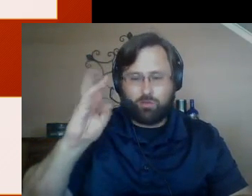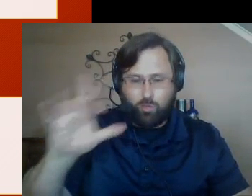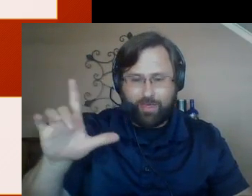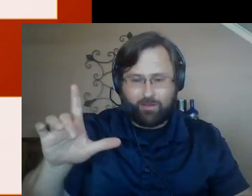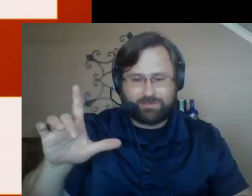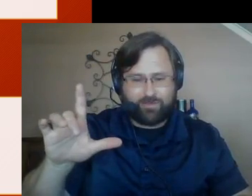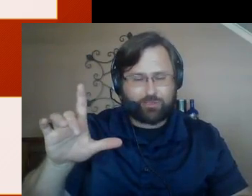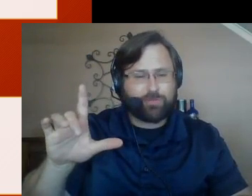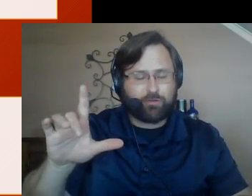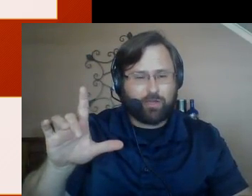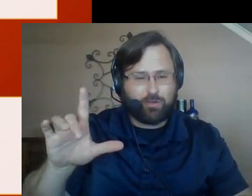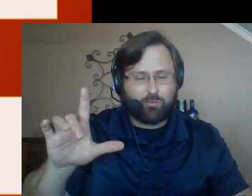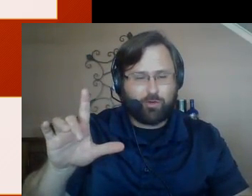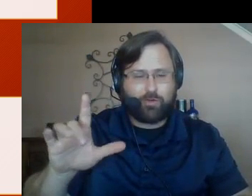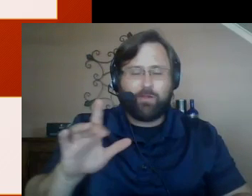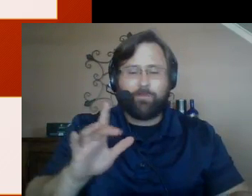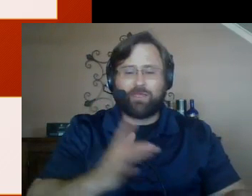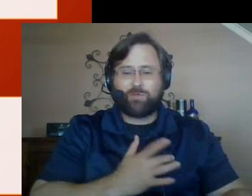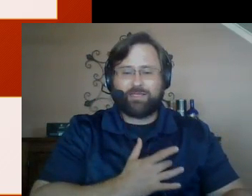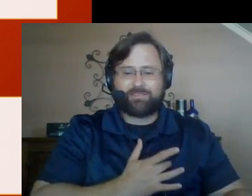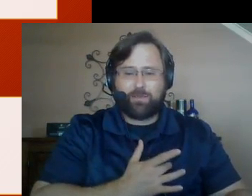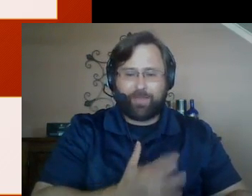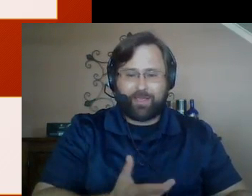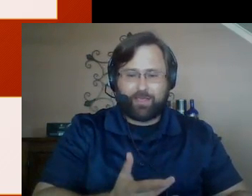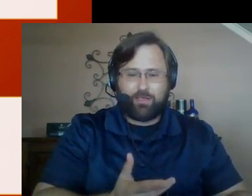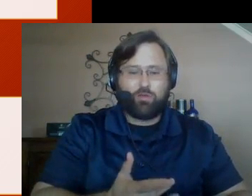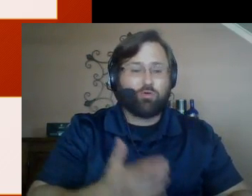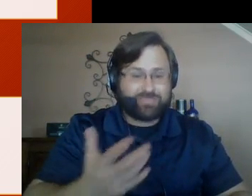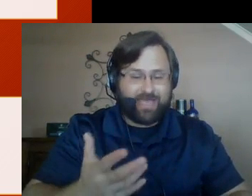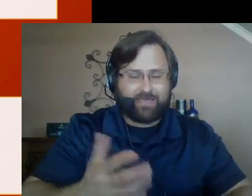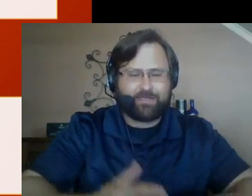will as a fingerspelled loan word as well as or tend